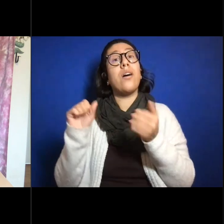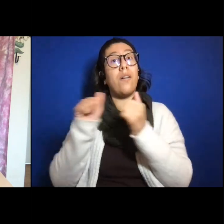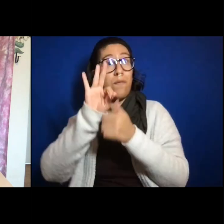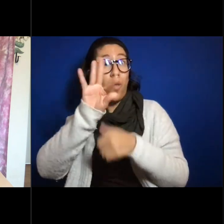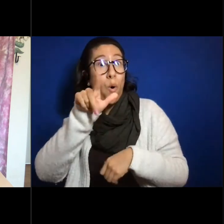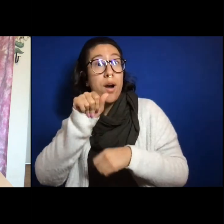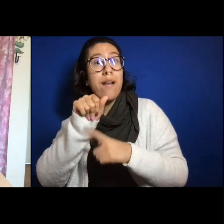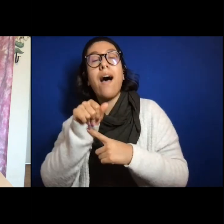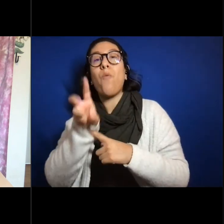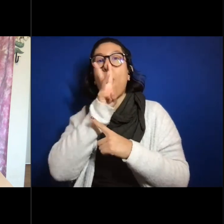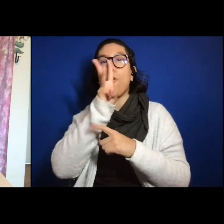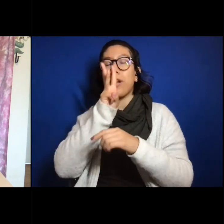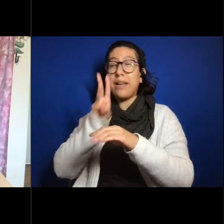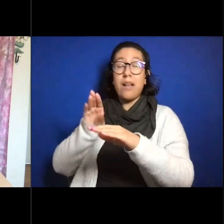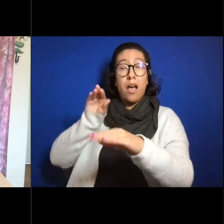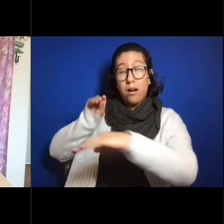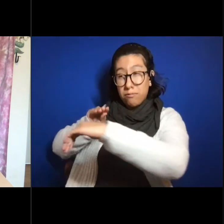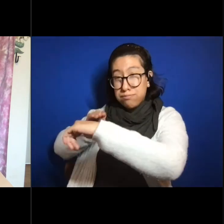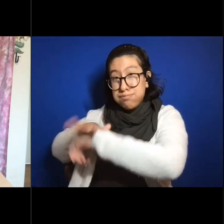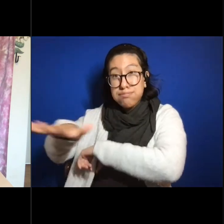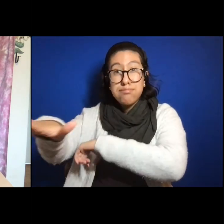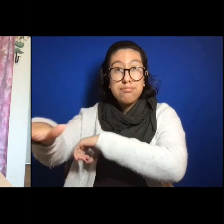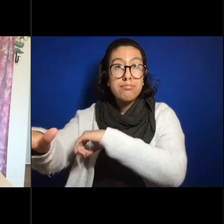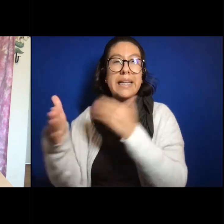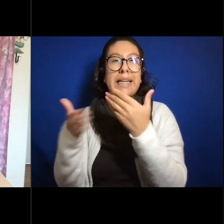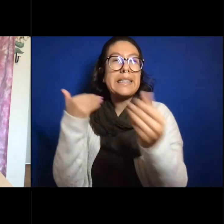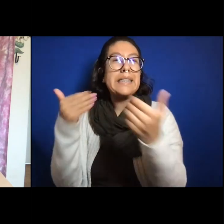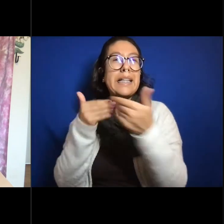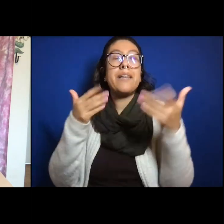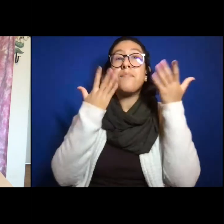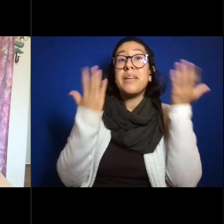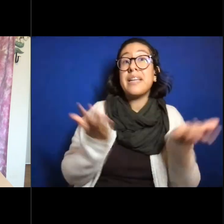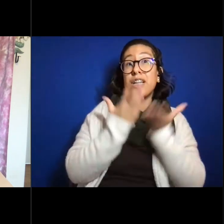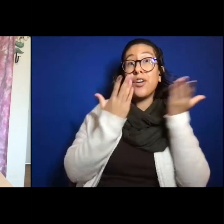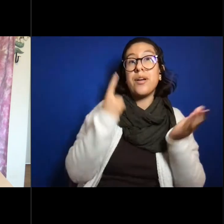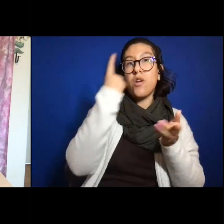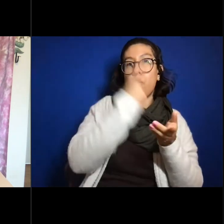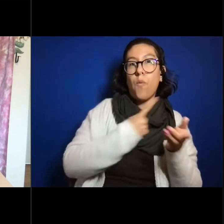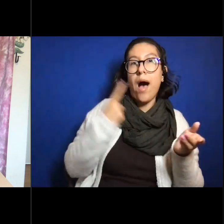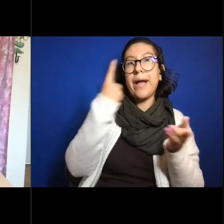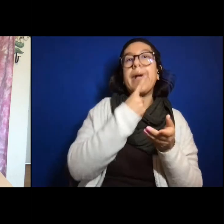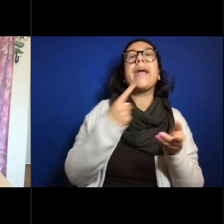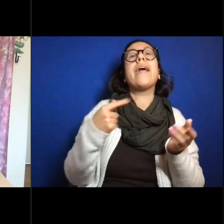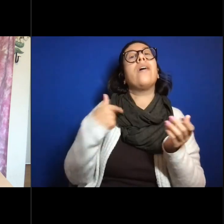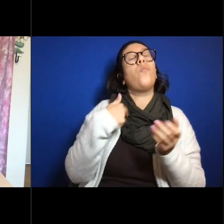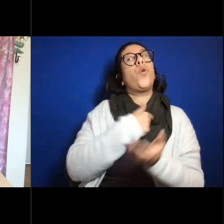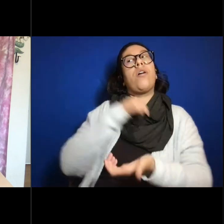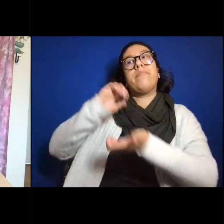and researchers here in Hawaii are certainly talking with people in places like Miami to see what are they doing.